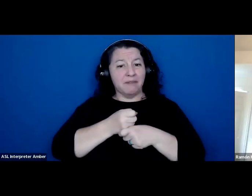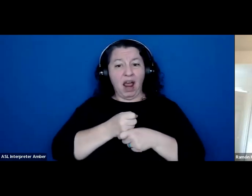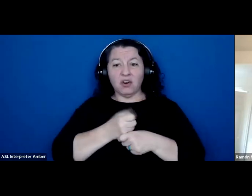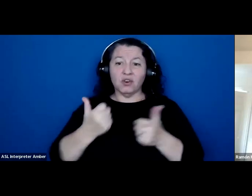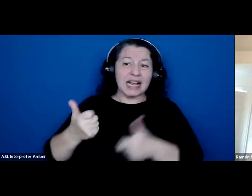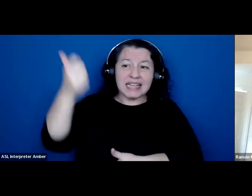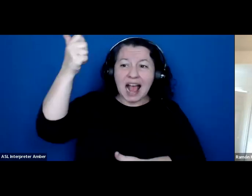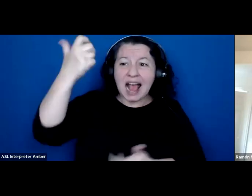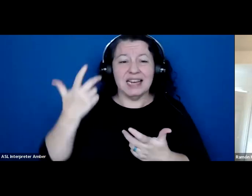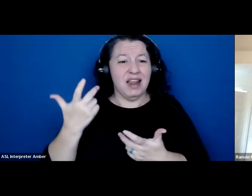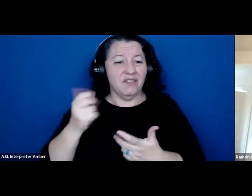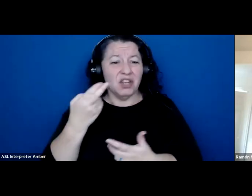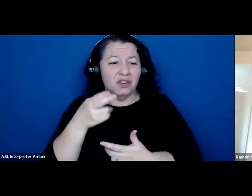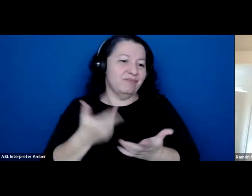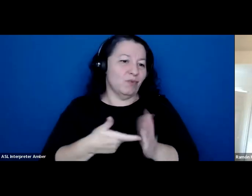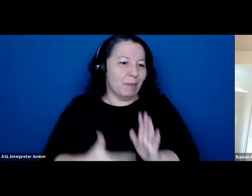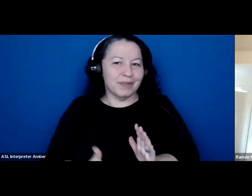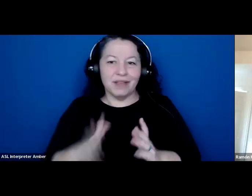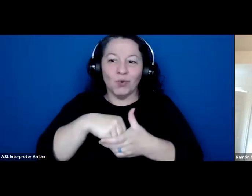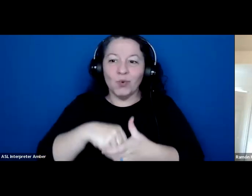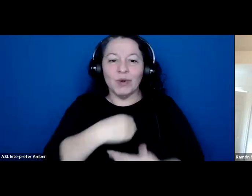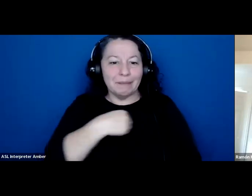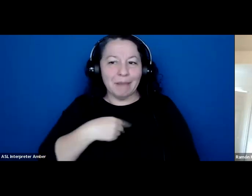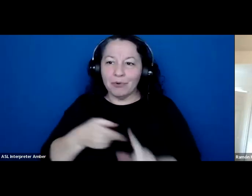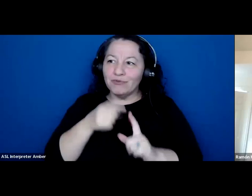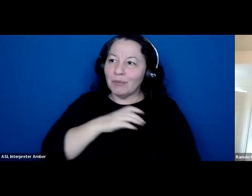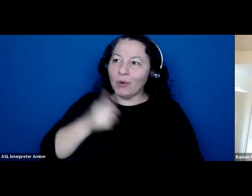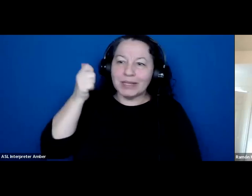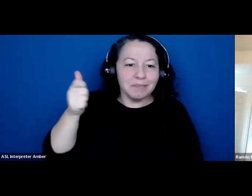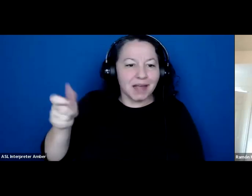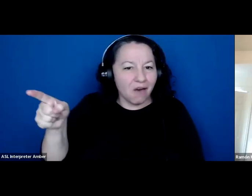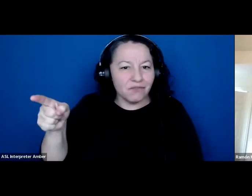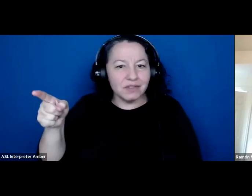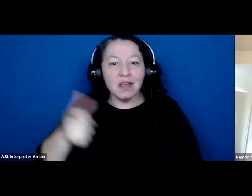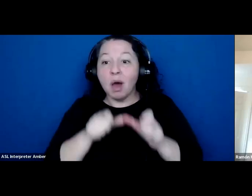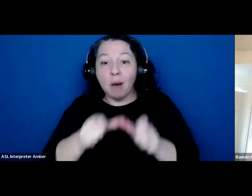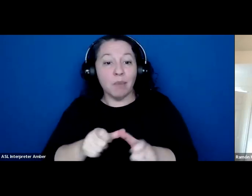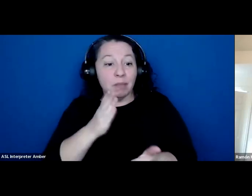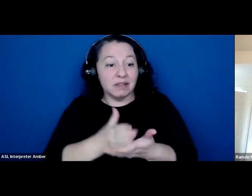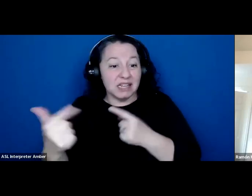shareholders that include members of Congress themselves. You know, a permanent ceasefire means not a penny